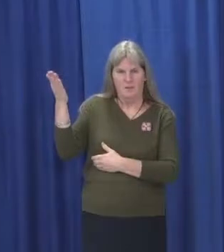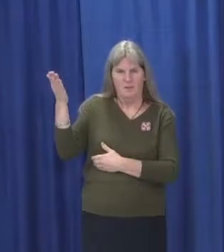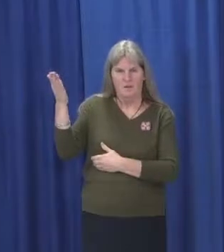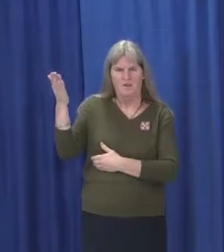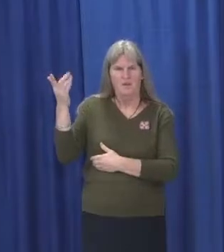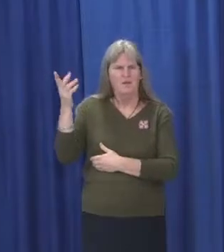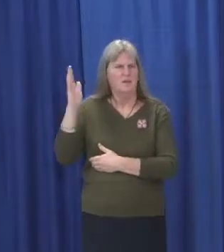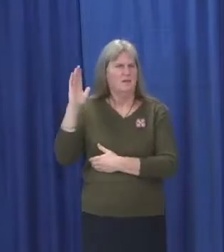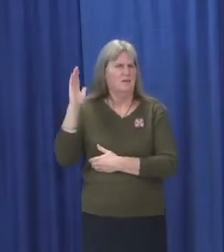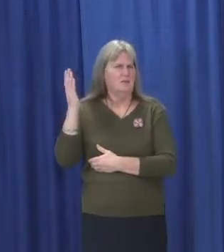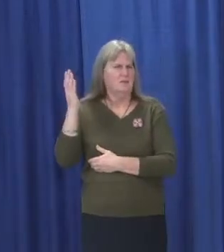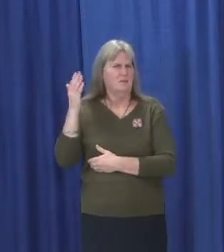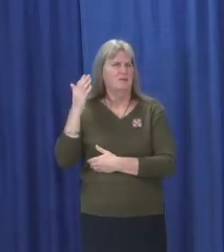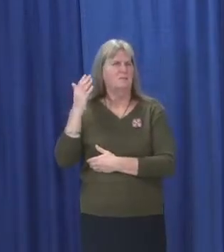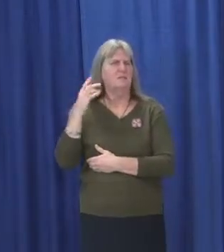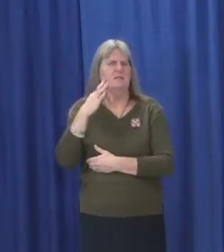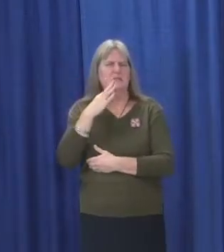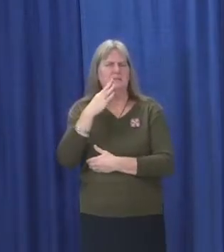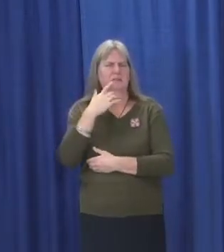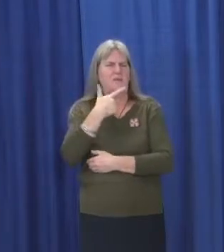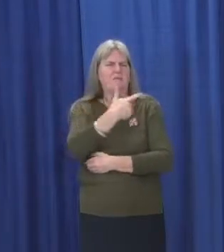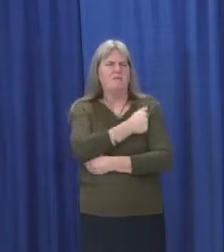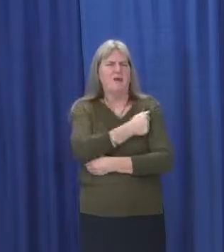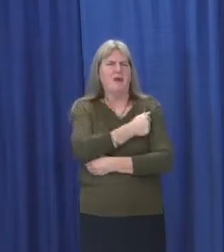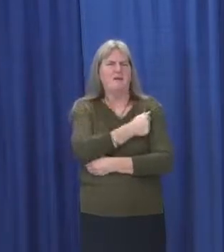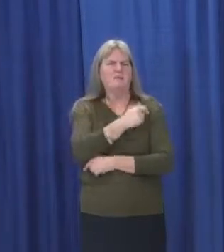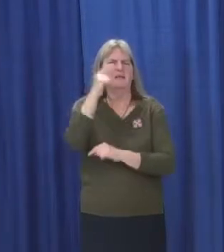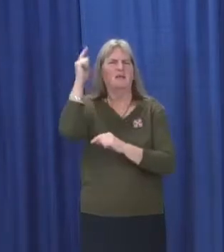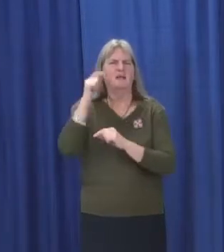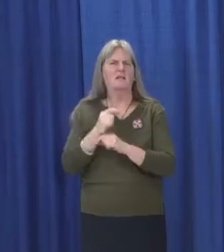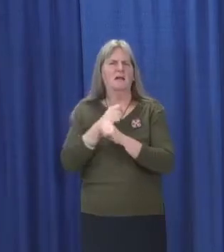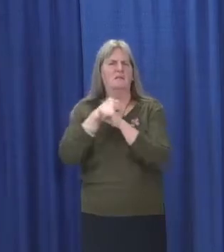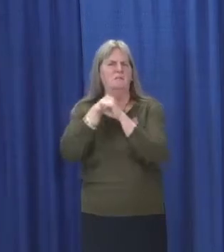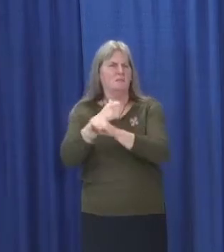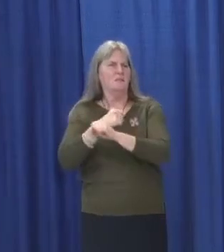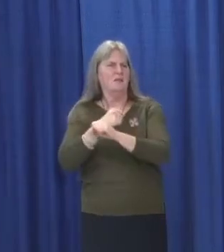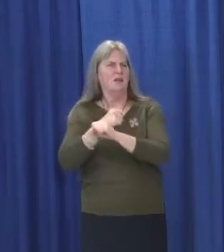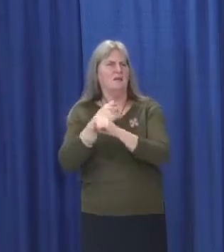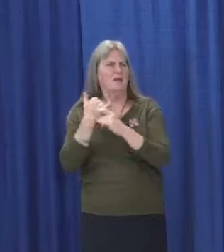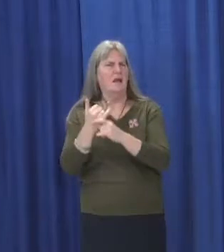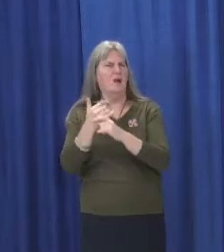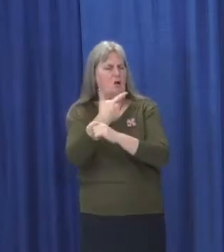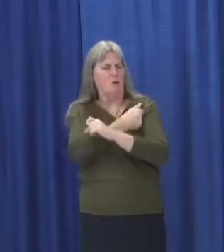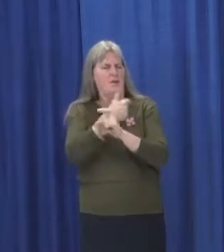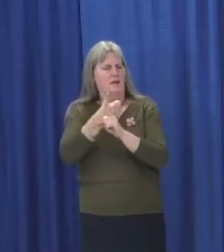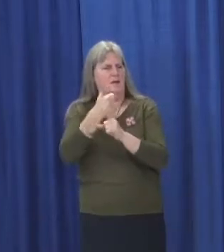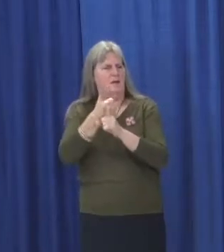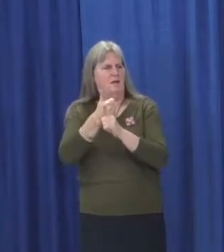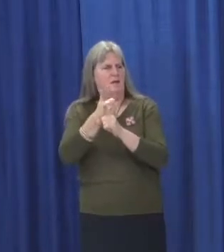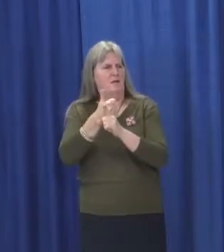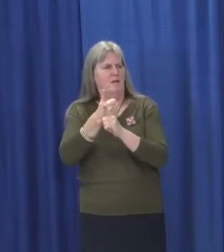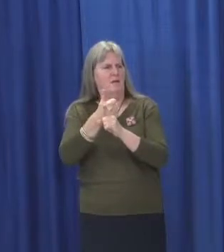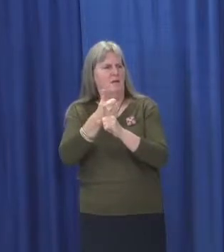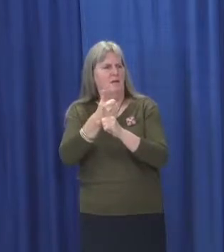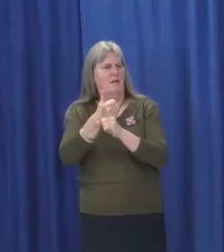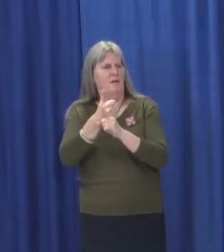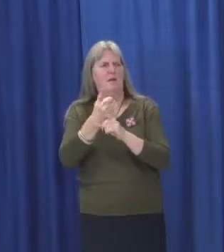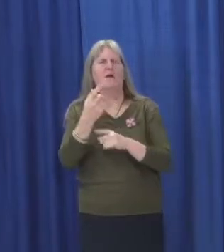of their outbreak to the waiting effects of the COVID vaccine. Any thoughts on that?